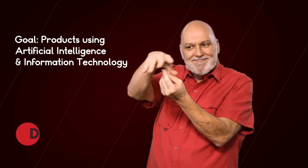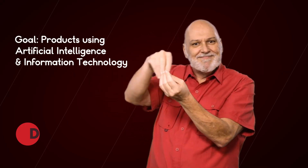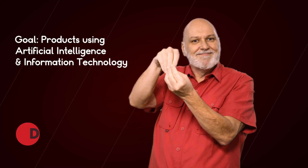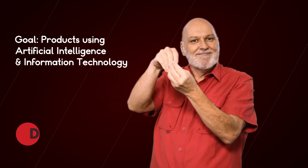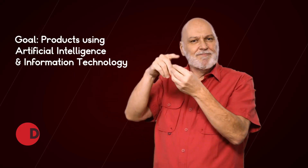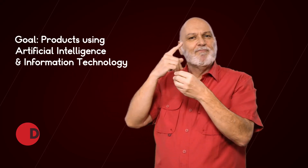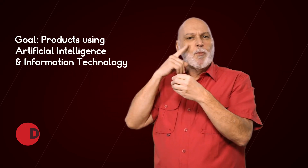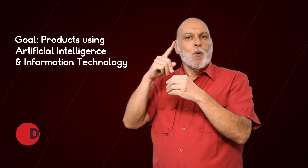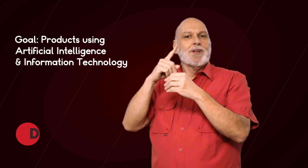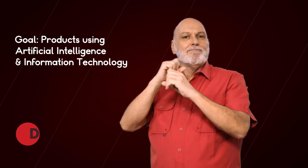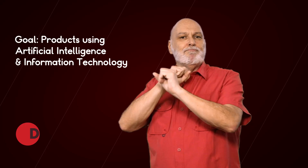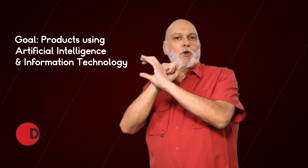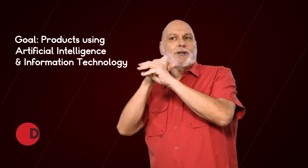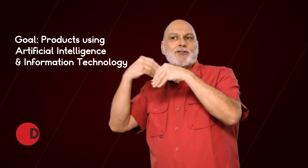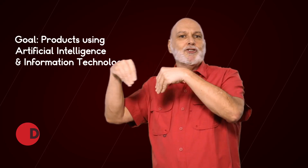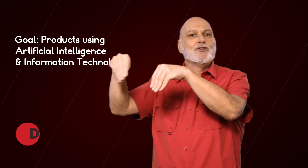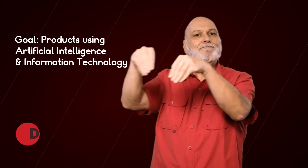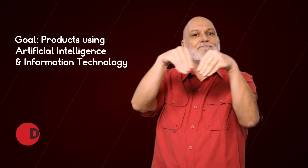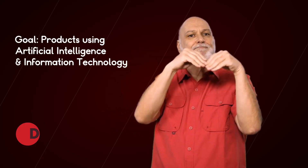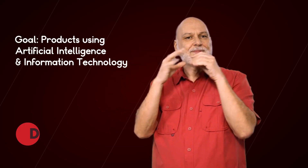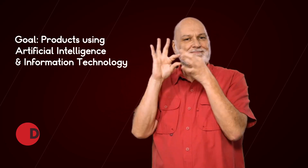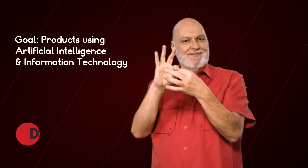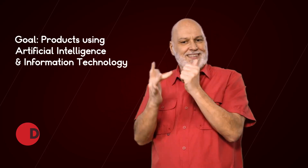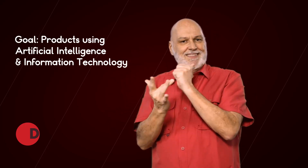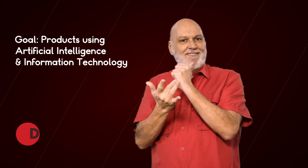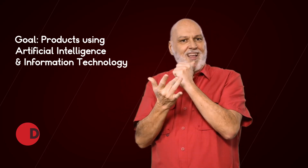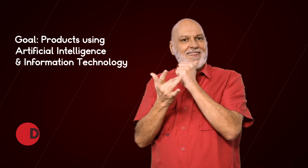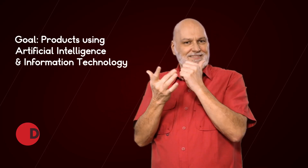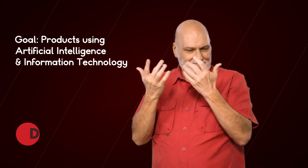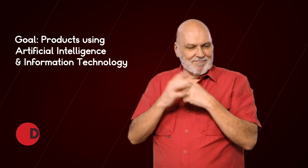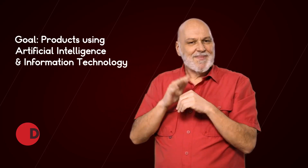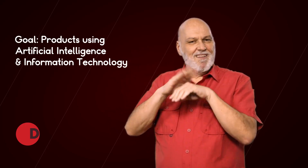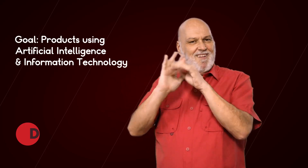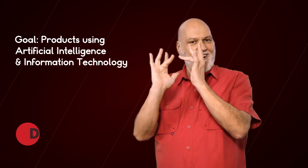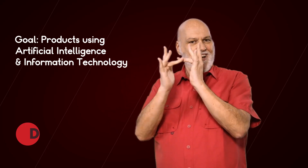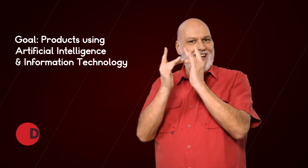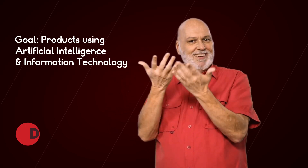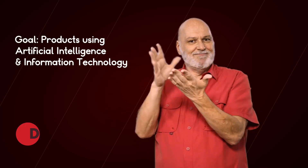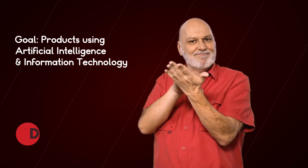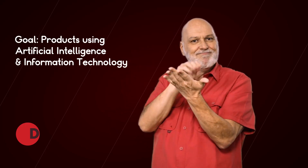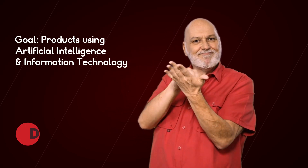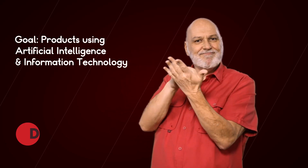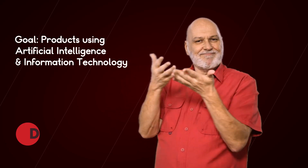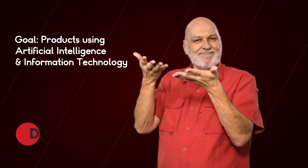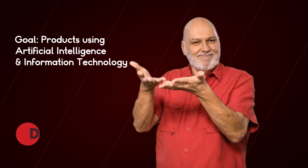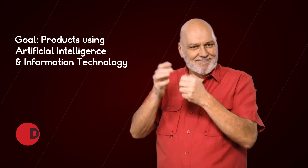to automate digital marketing,